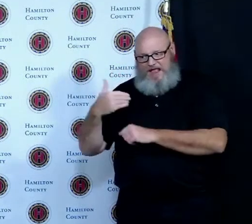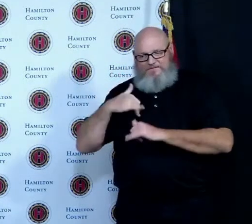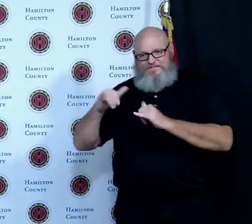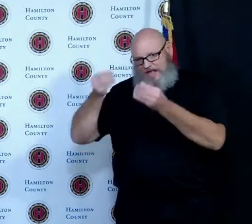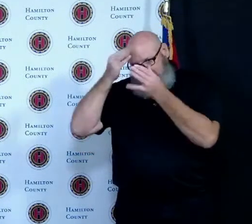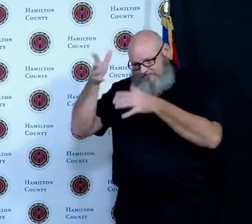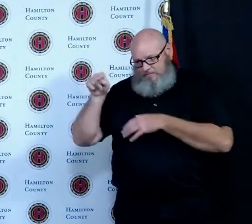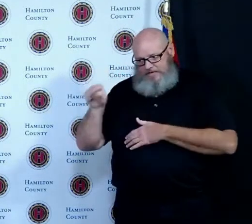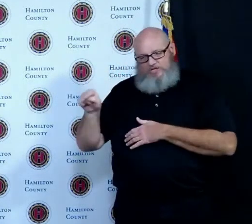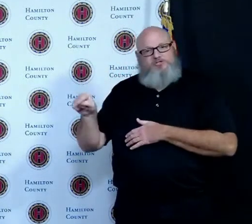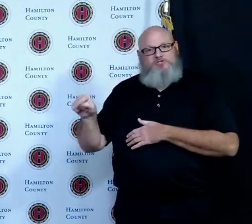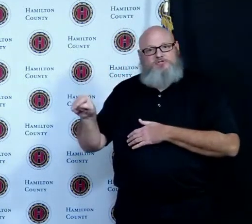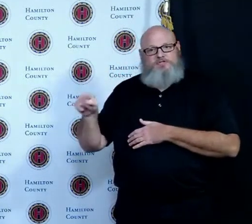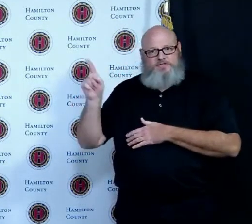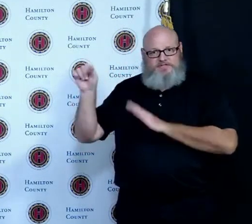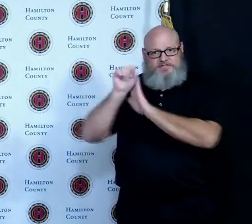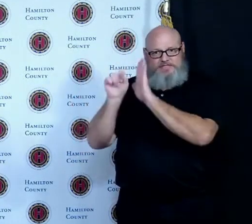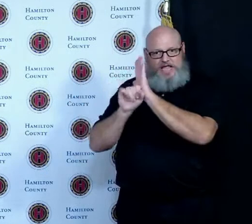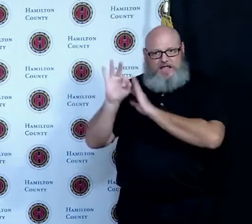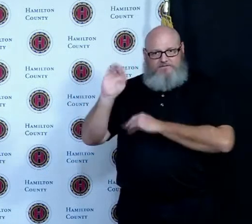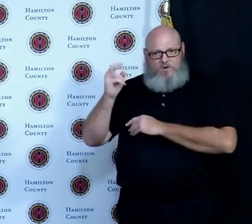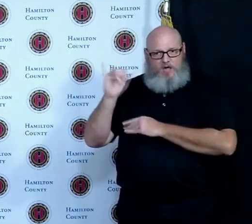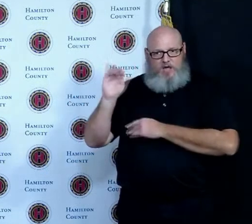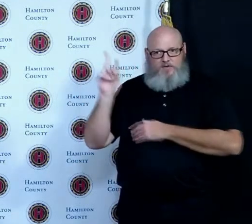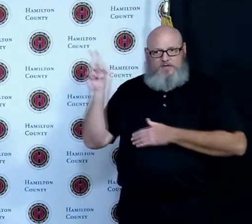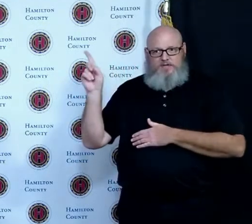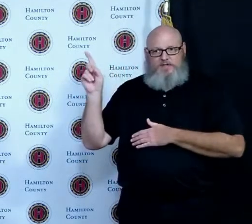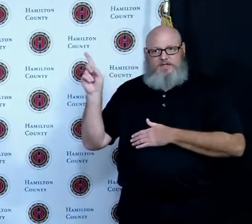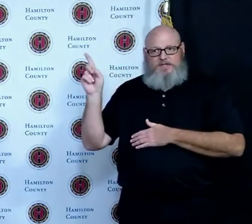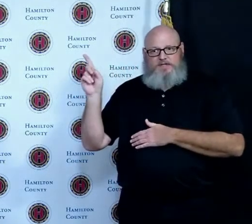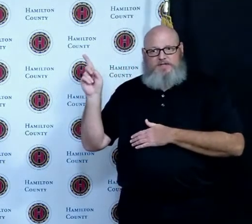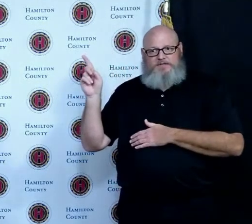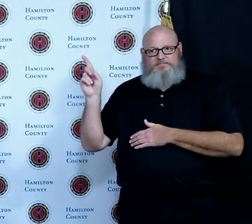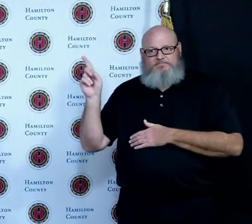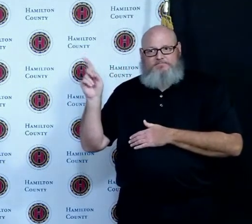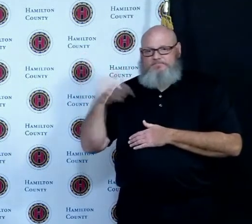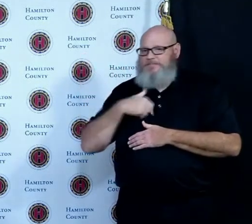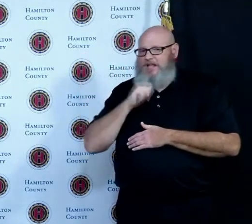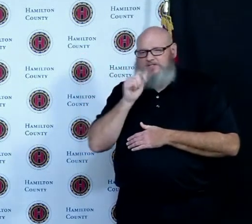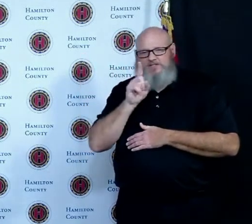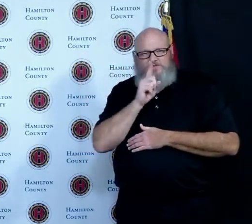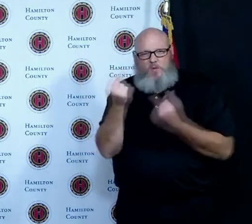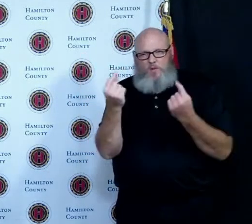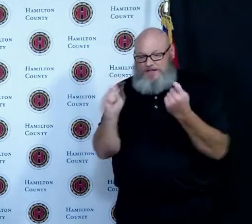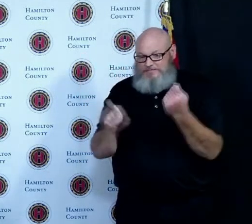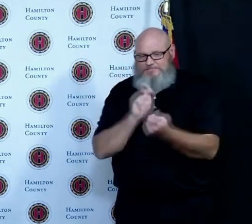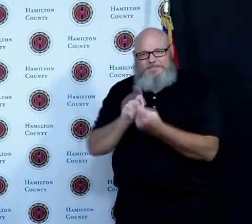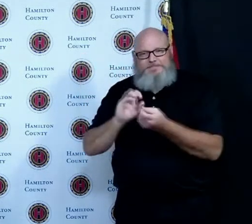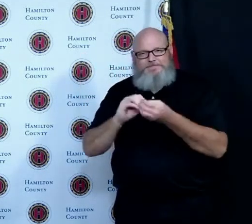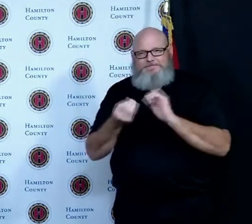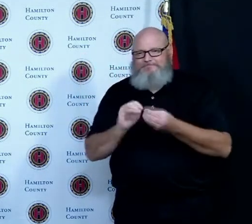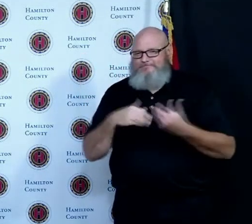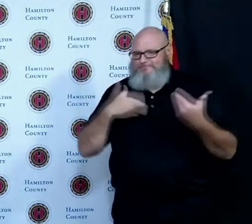counties I'm not certain if it shows the total number distributed okay thank you and then